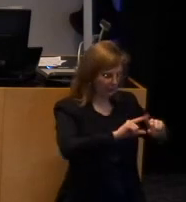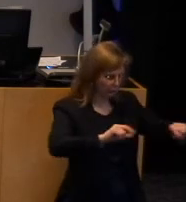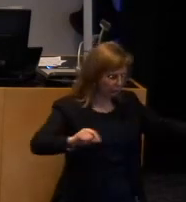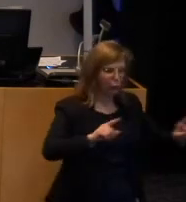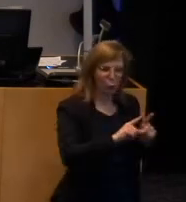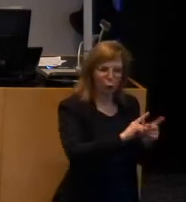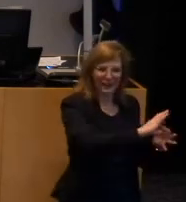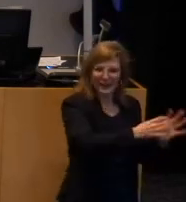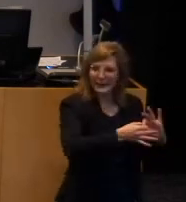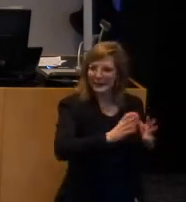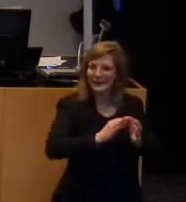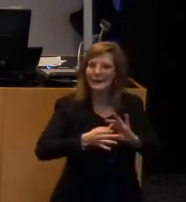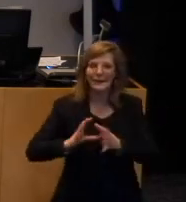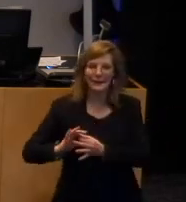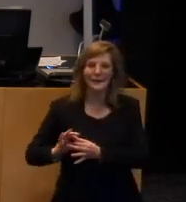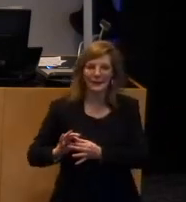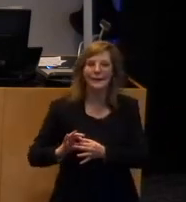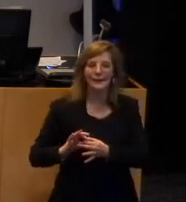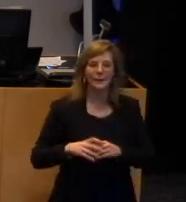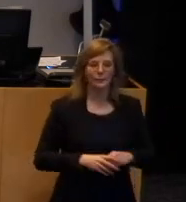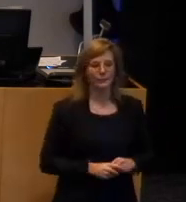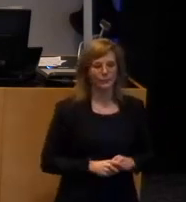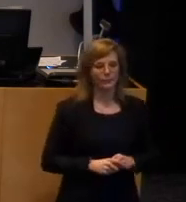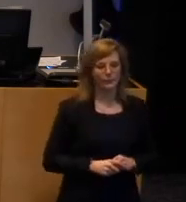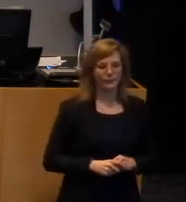A first type of interaction observed is the data is between applied strategies.